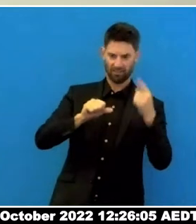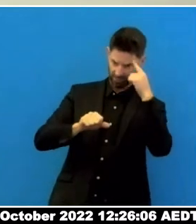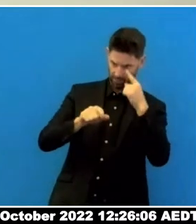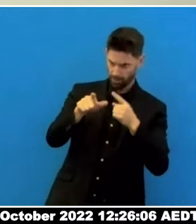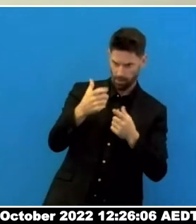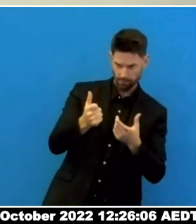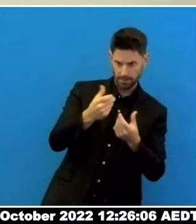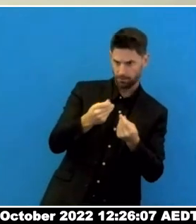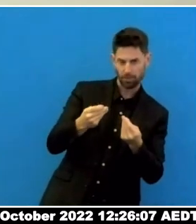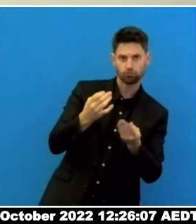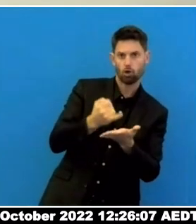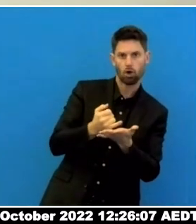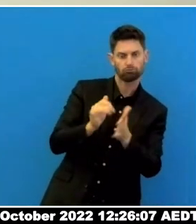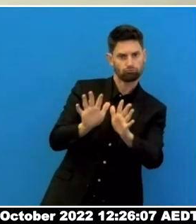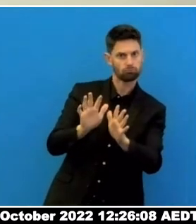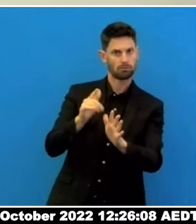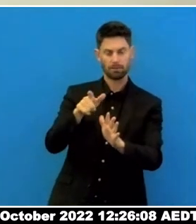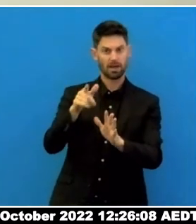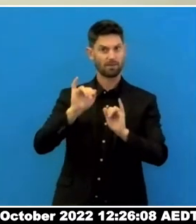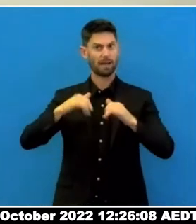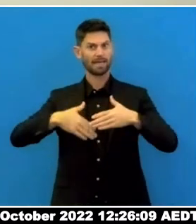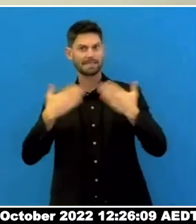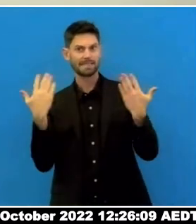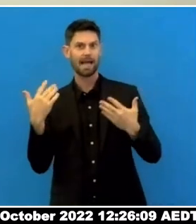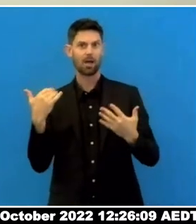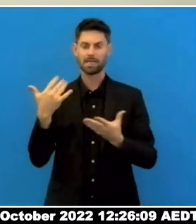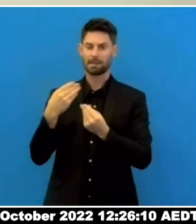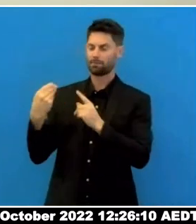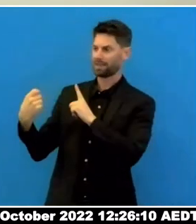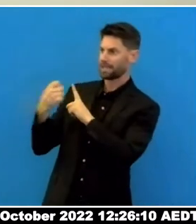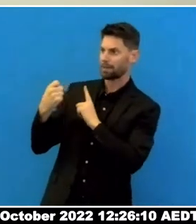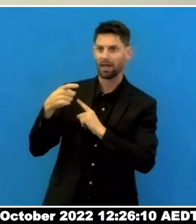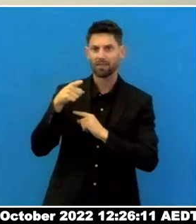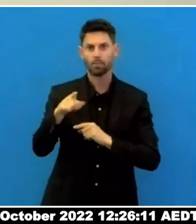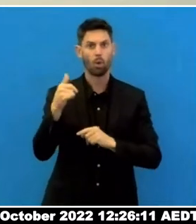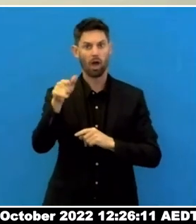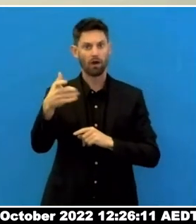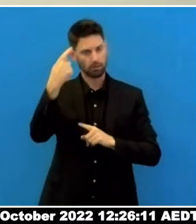They might be being triggered. They might be having a really distressing episode. They might be having flashbacks right there and then.